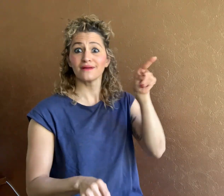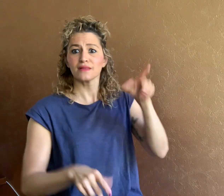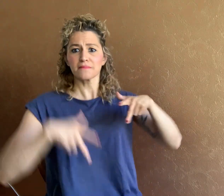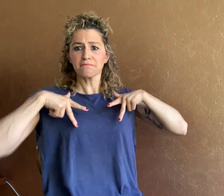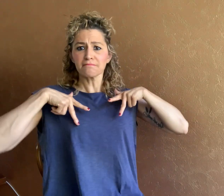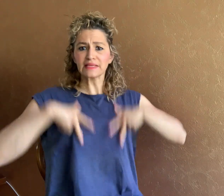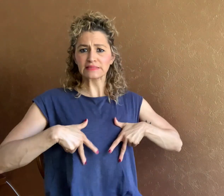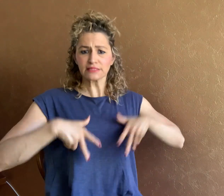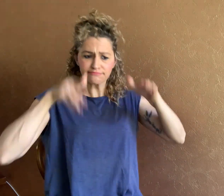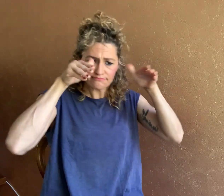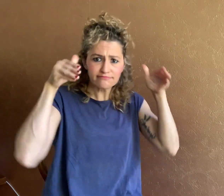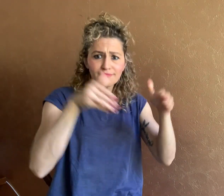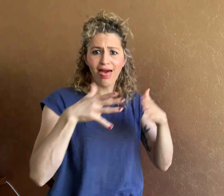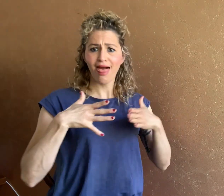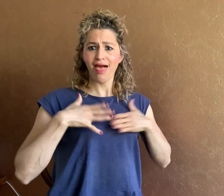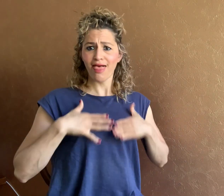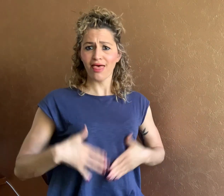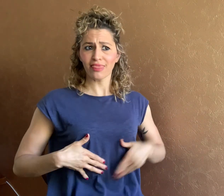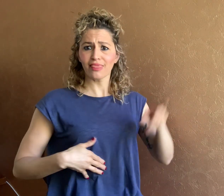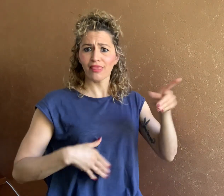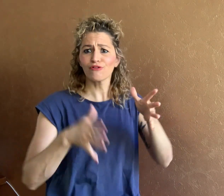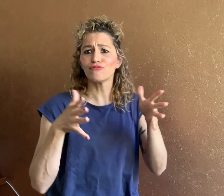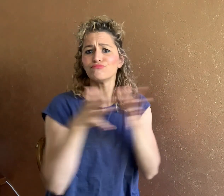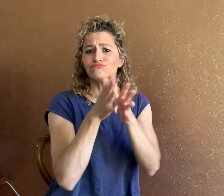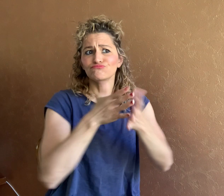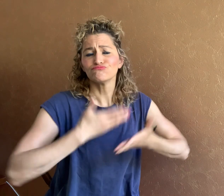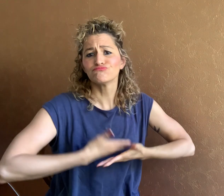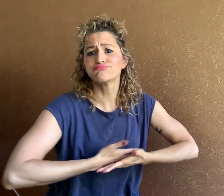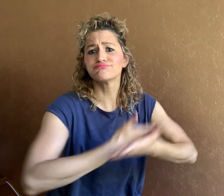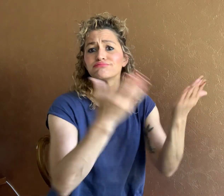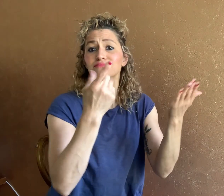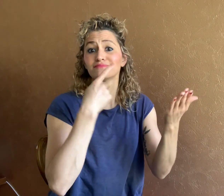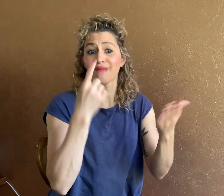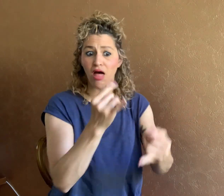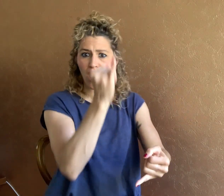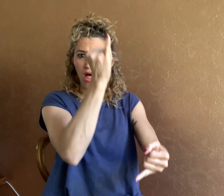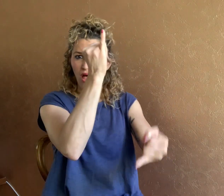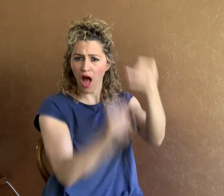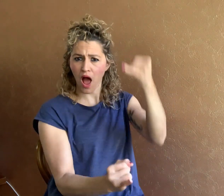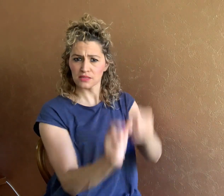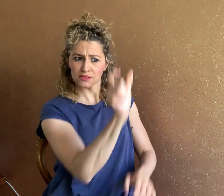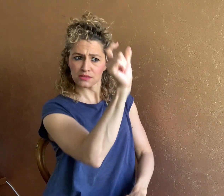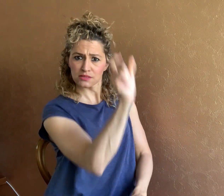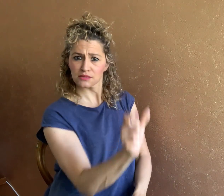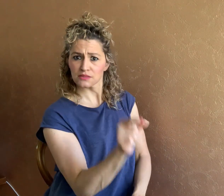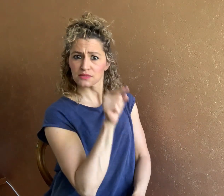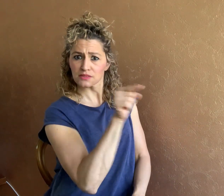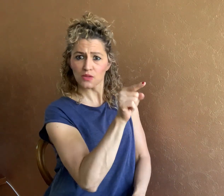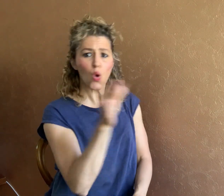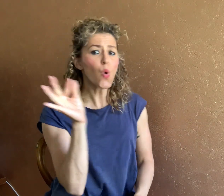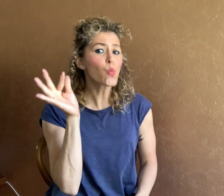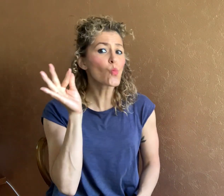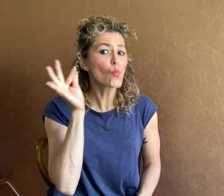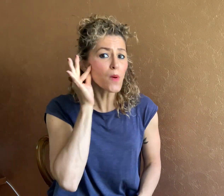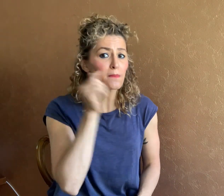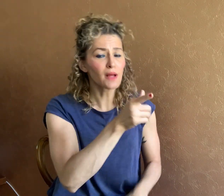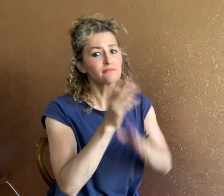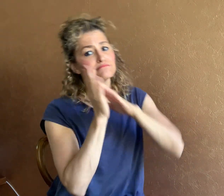A statement from the Ministry of Health said the last remaining case,